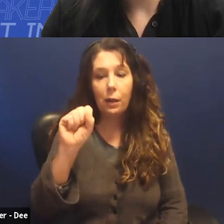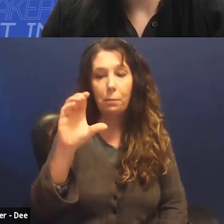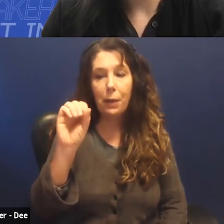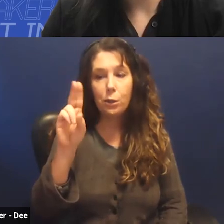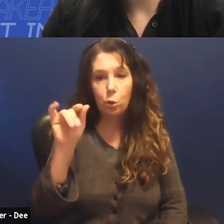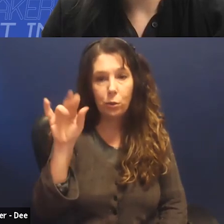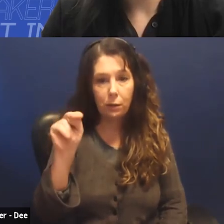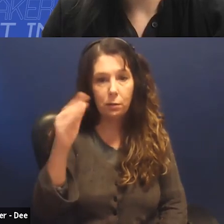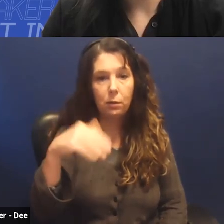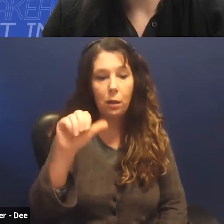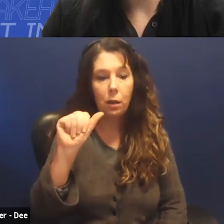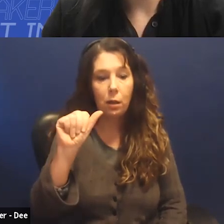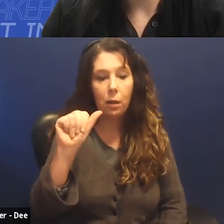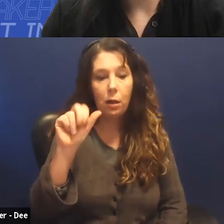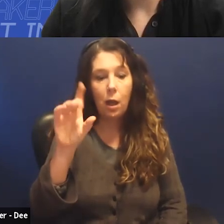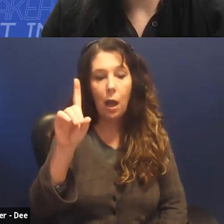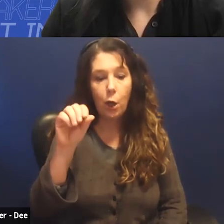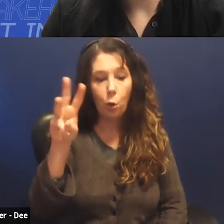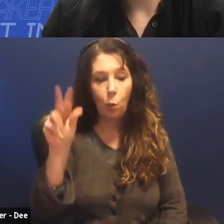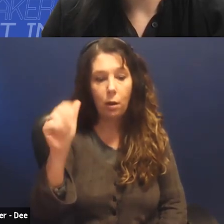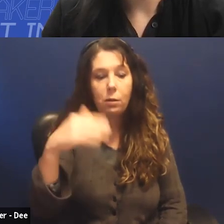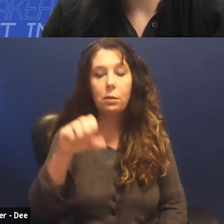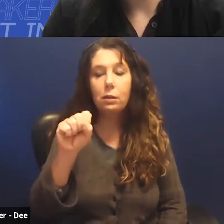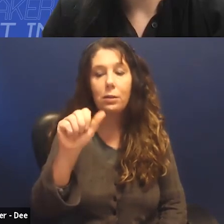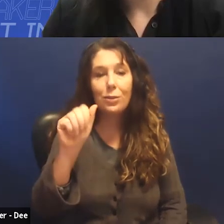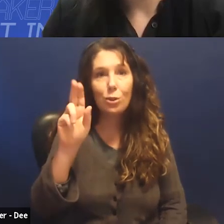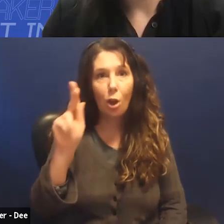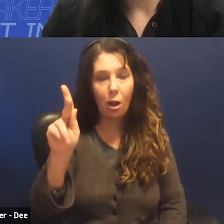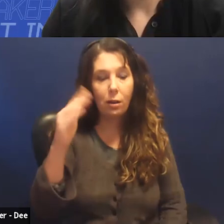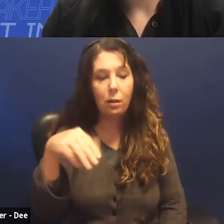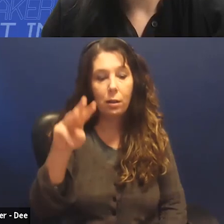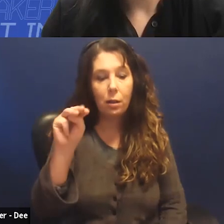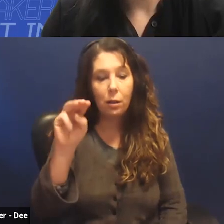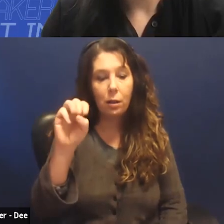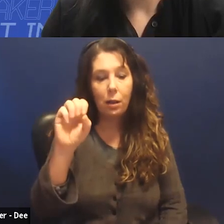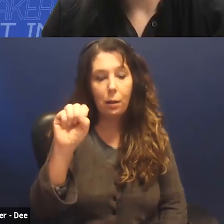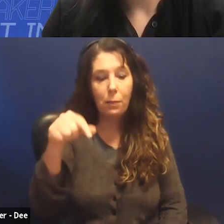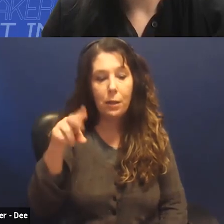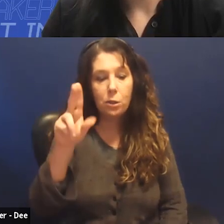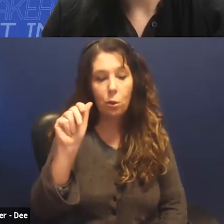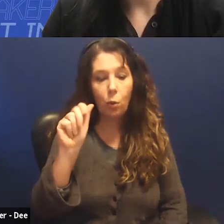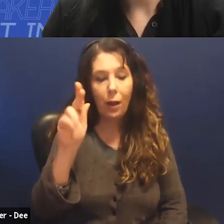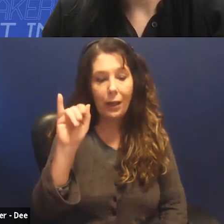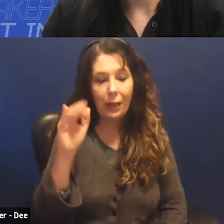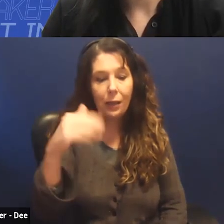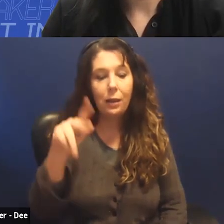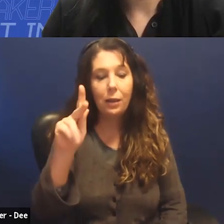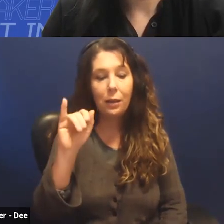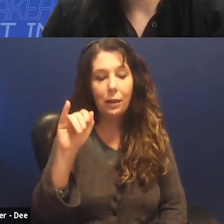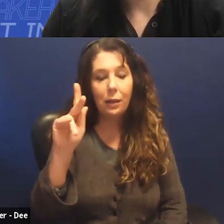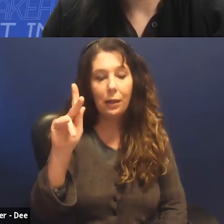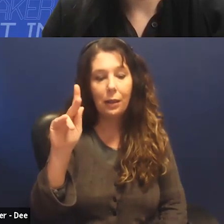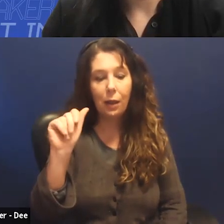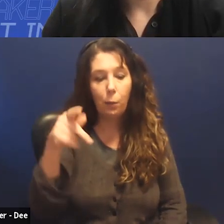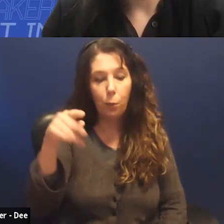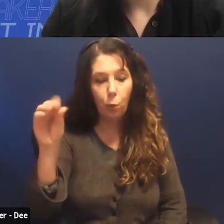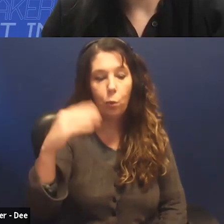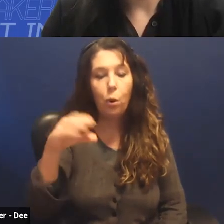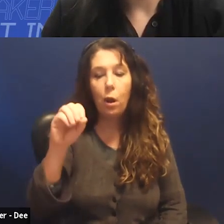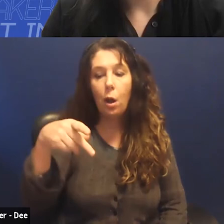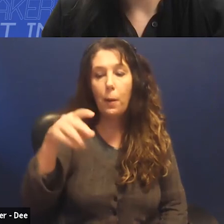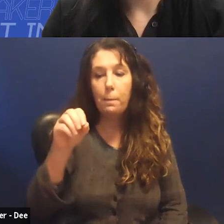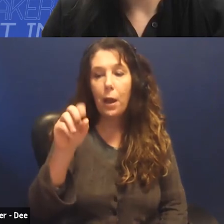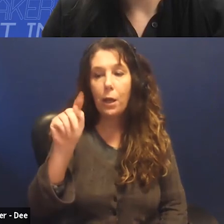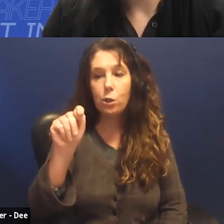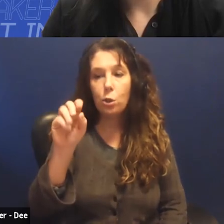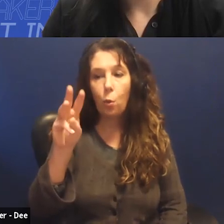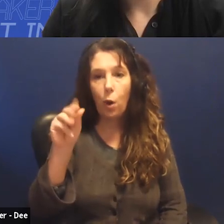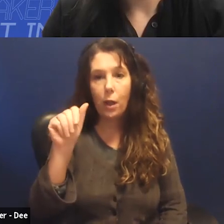South Milwaukee Kickapoo part of our Domi Ojibwe and Chickasaw nations.